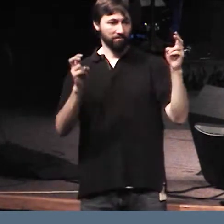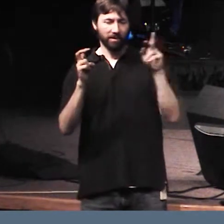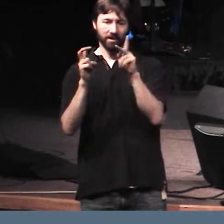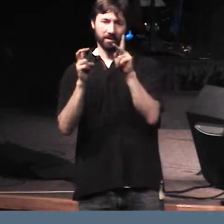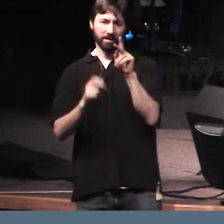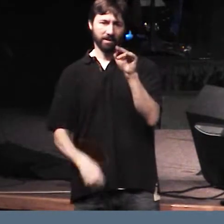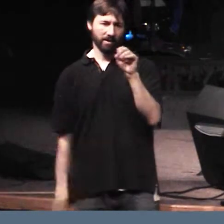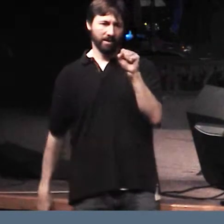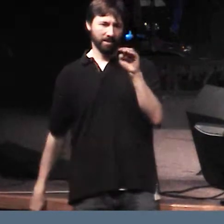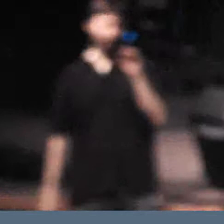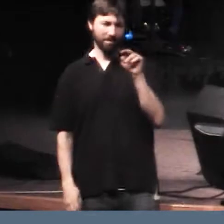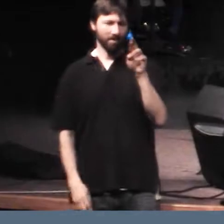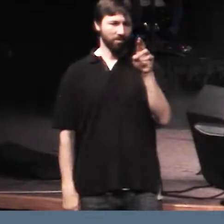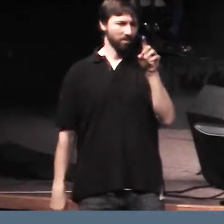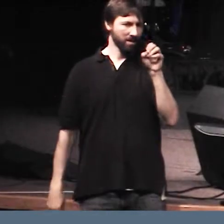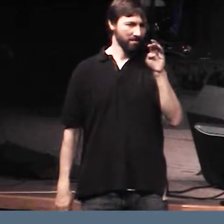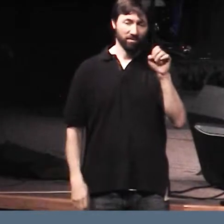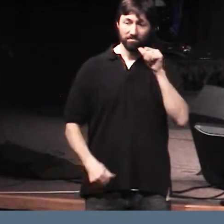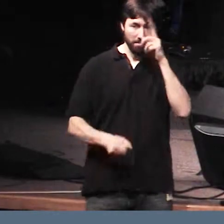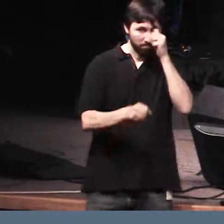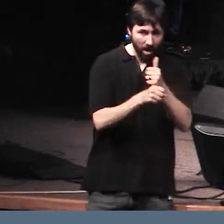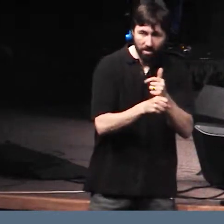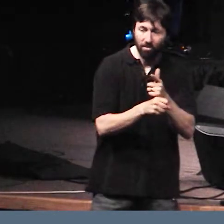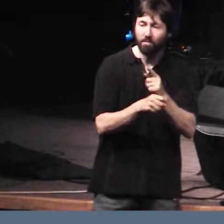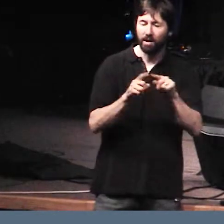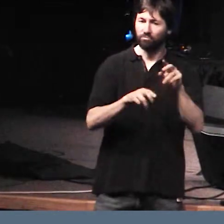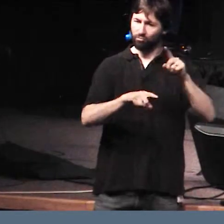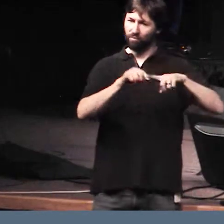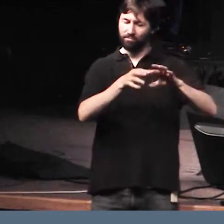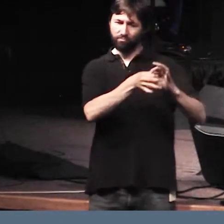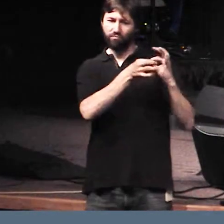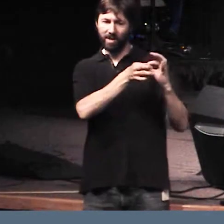he's not a brother but he has a relative and he really could redeemer Elimelech's property